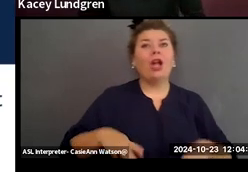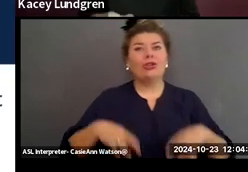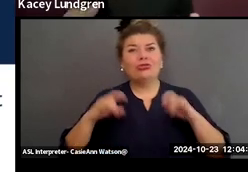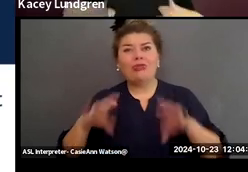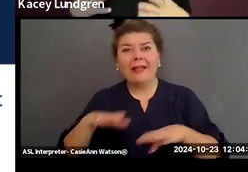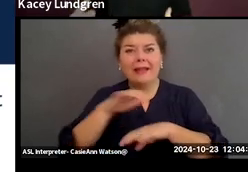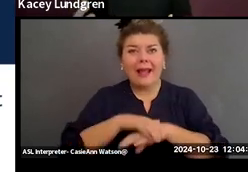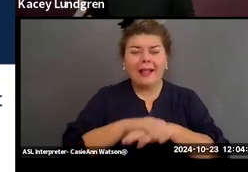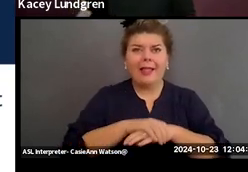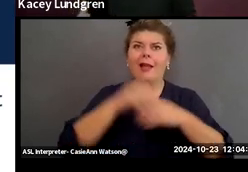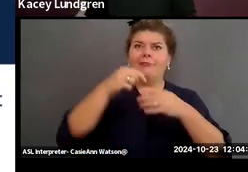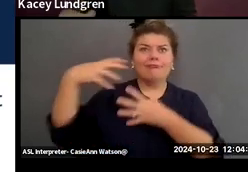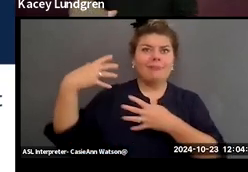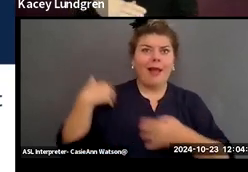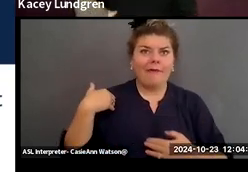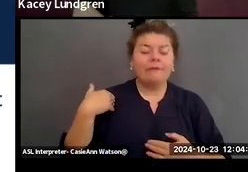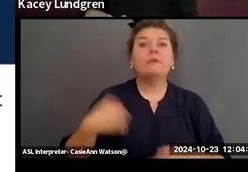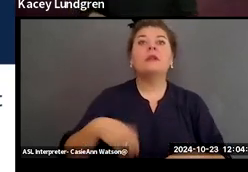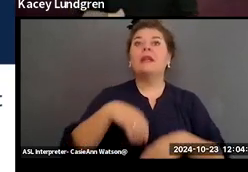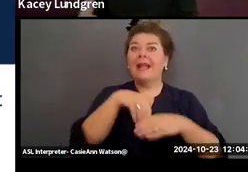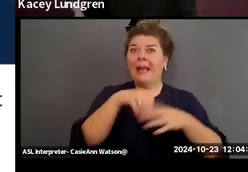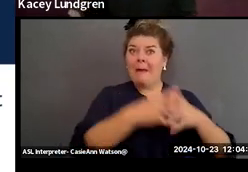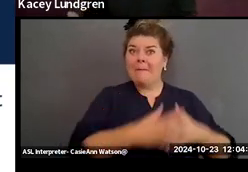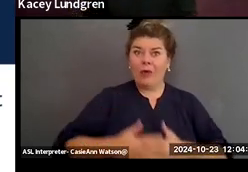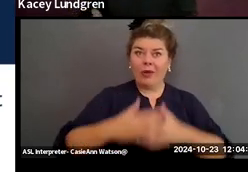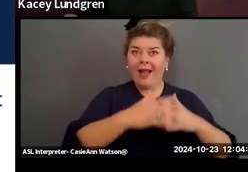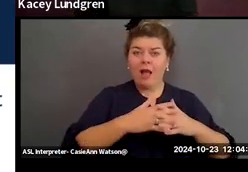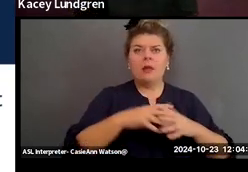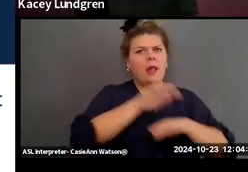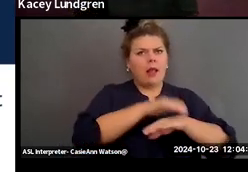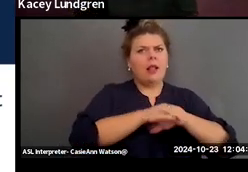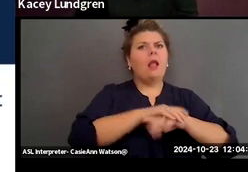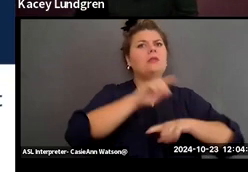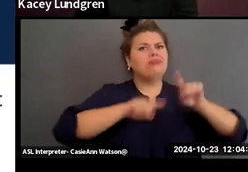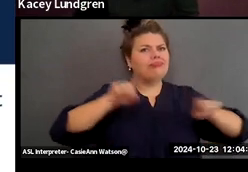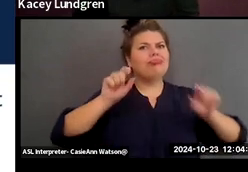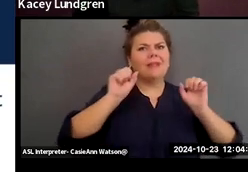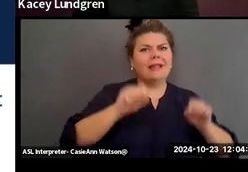and then within America, the English language can vary depending on where you live.